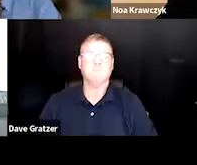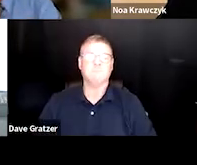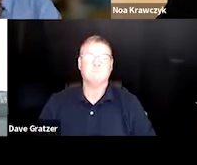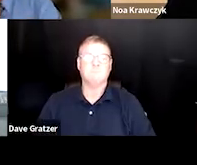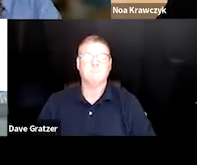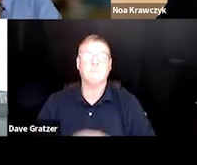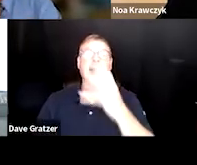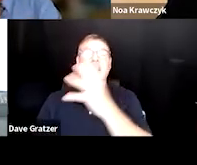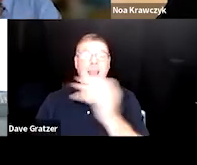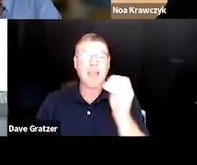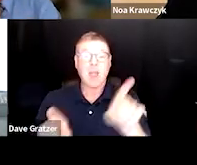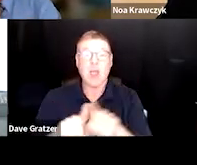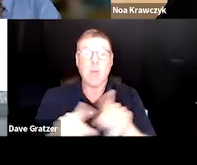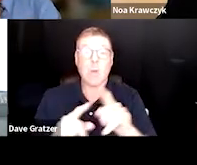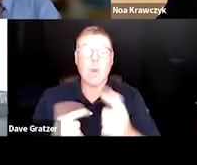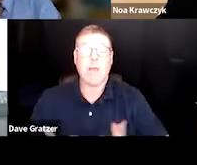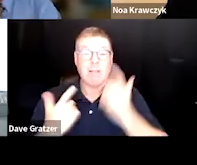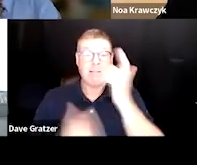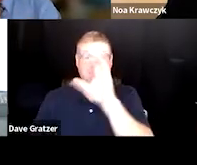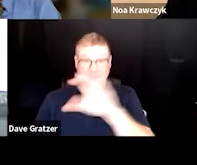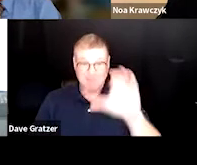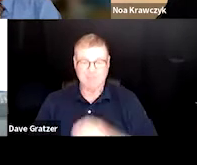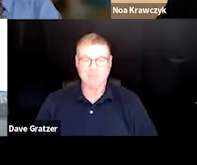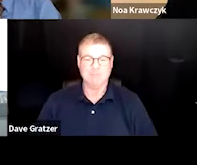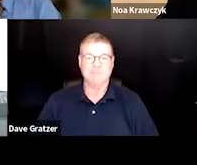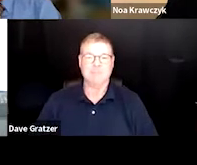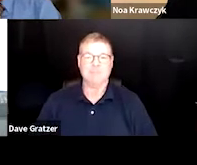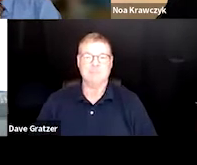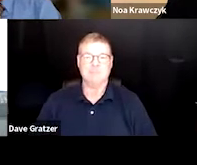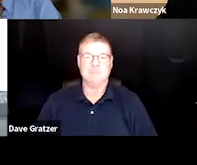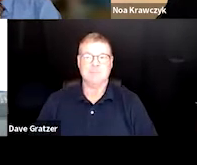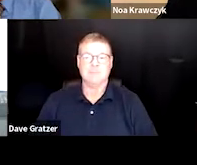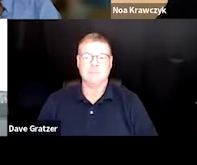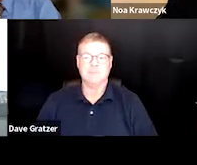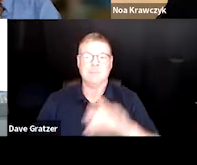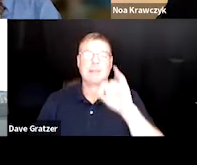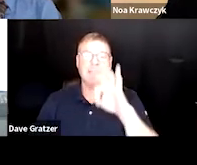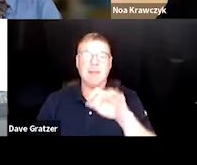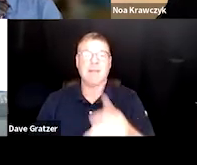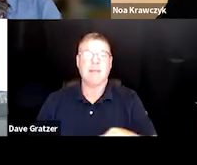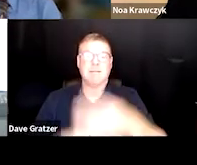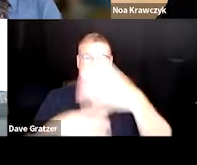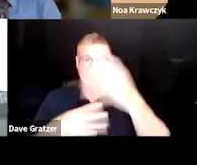And we also have live captioning today. And to view live captioning, click Live Transcript CC,